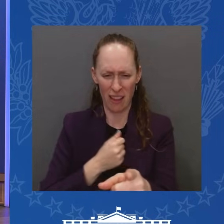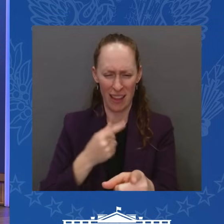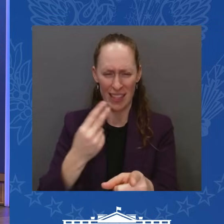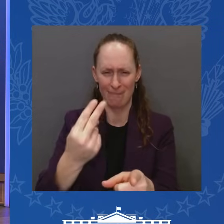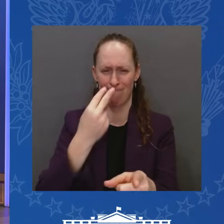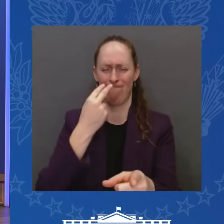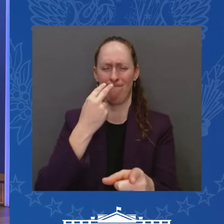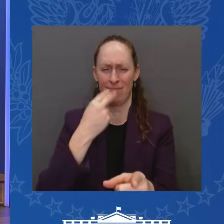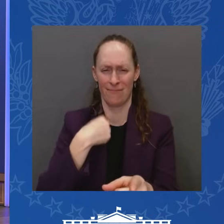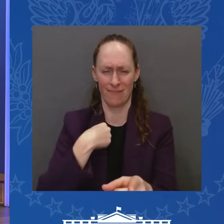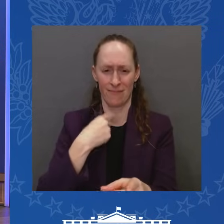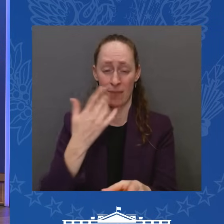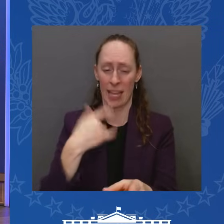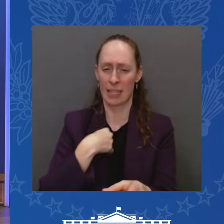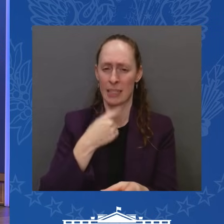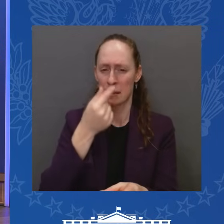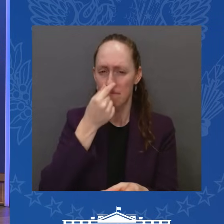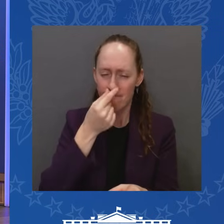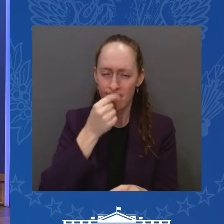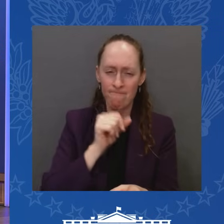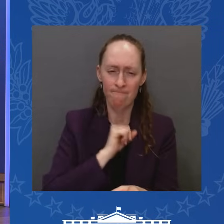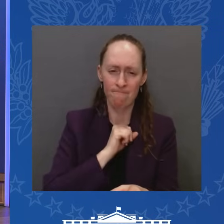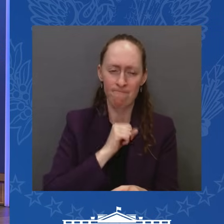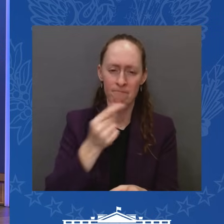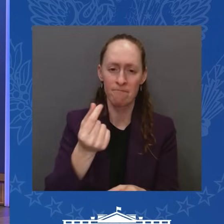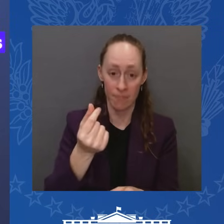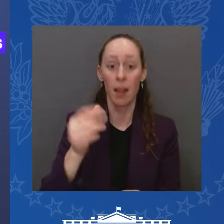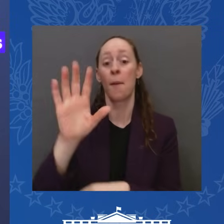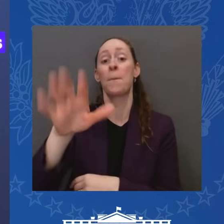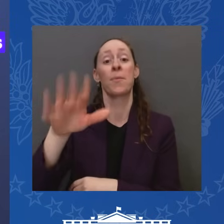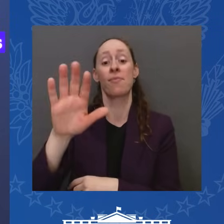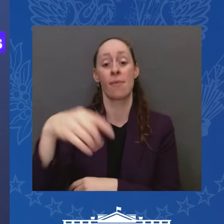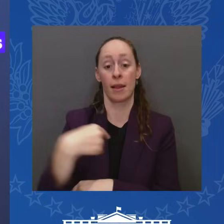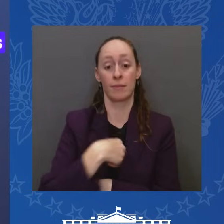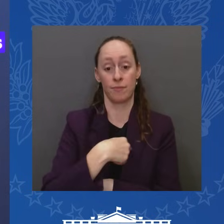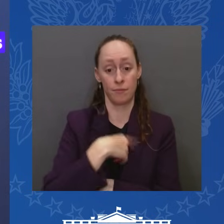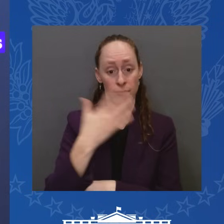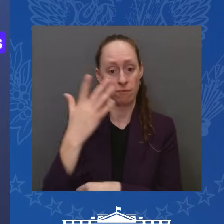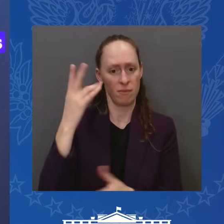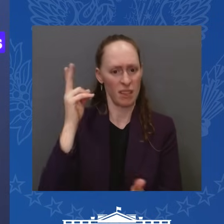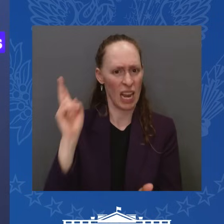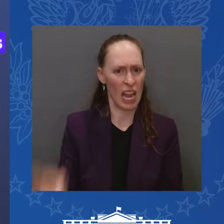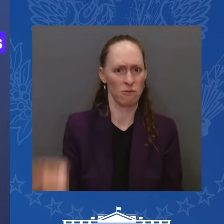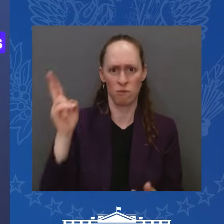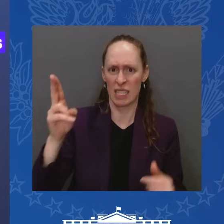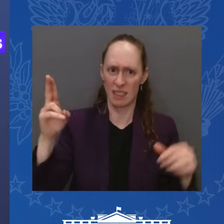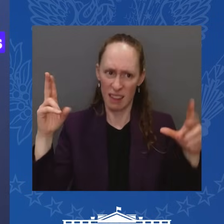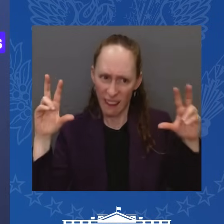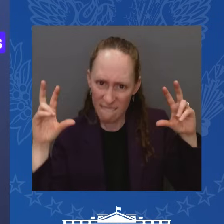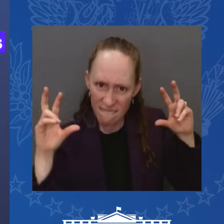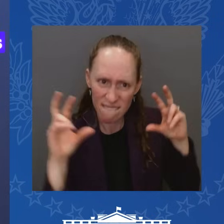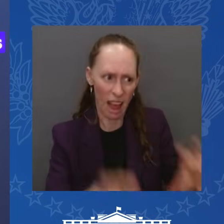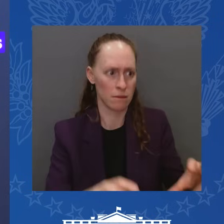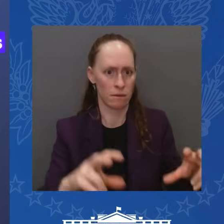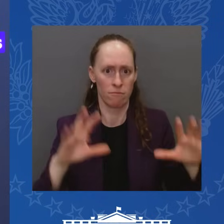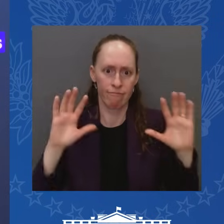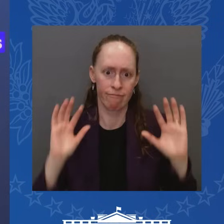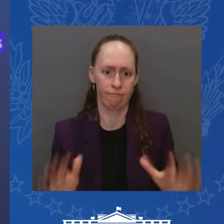in bringing the semiconductor industry back to America. We invented the semiconductors -- those little computer chips